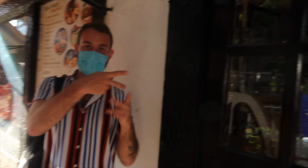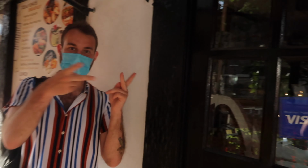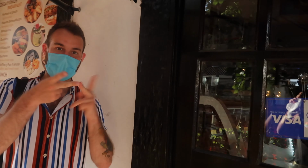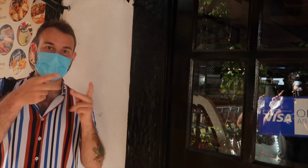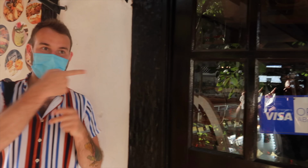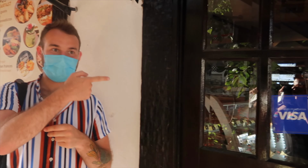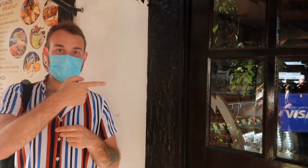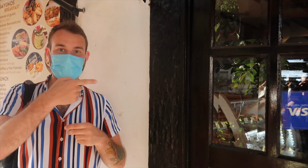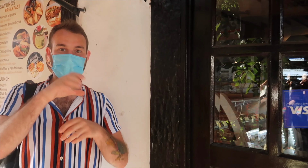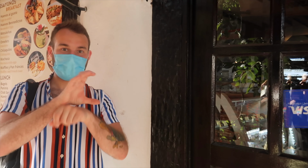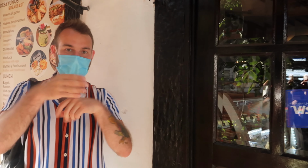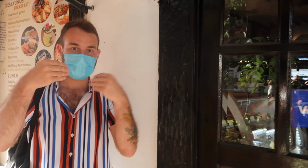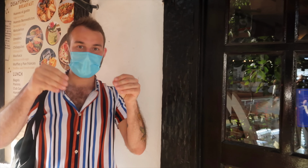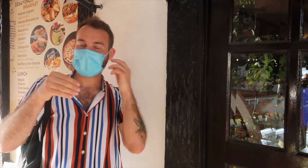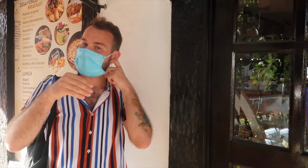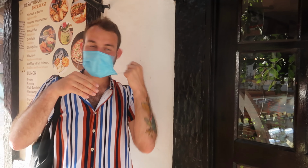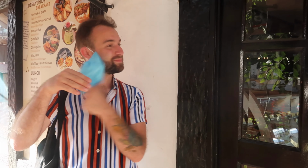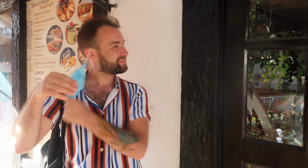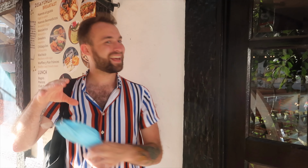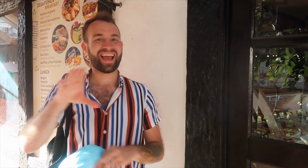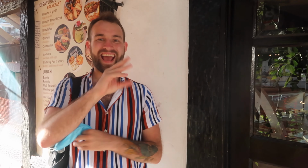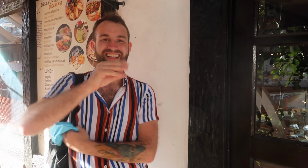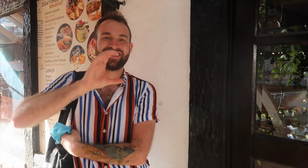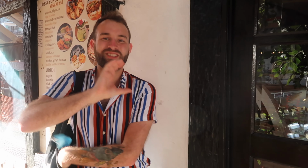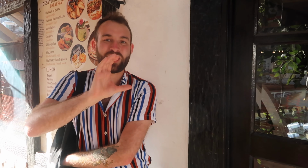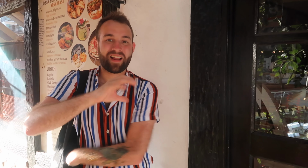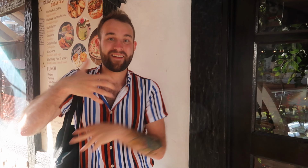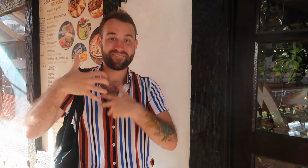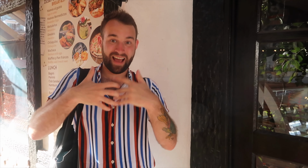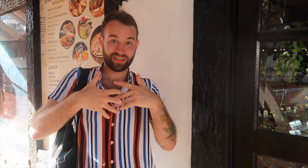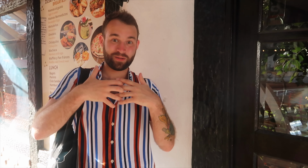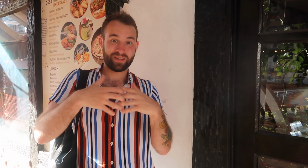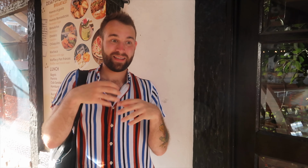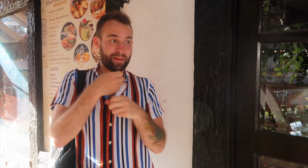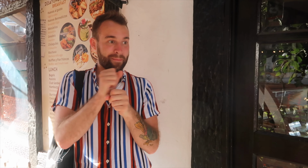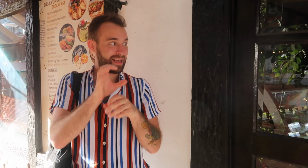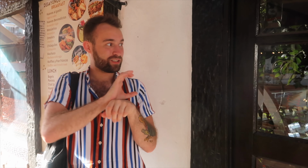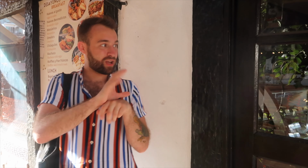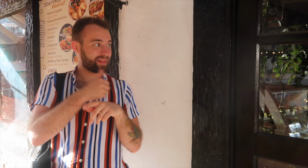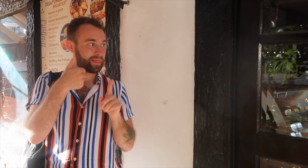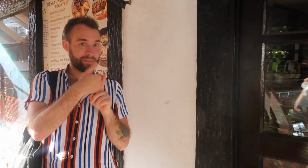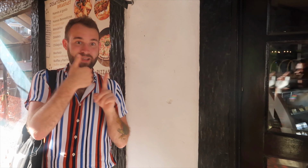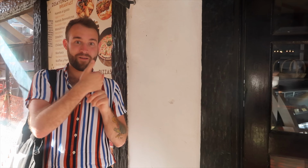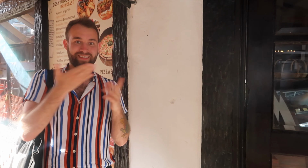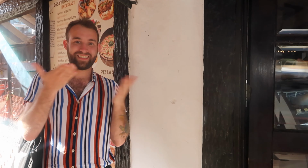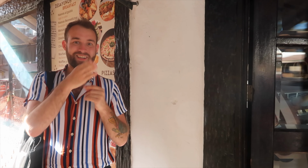This place here is a chocolate store and factory They make their chocolate themselves here.